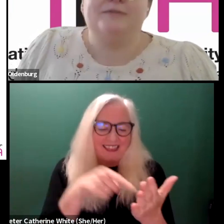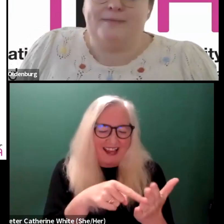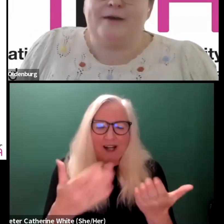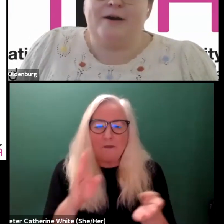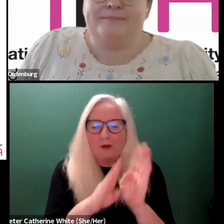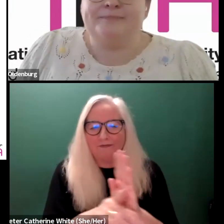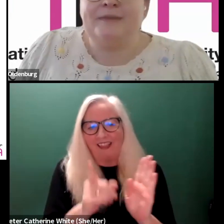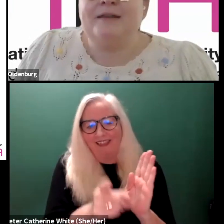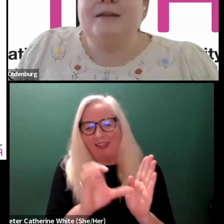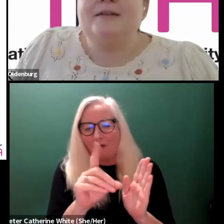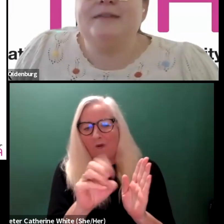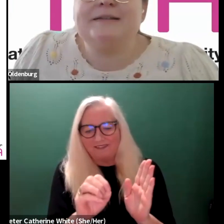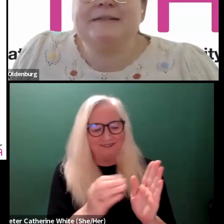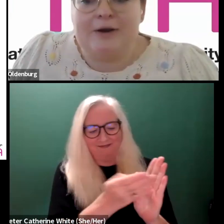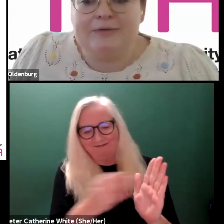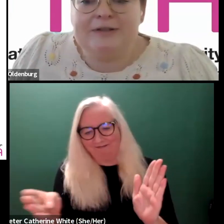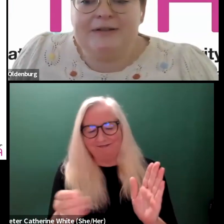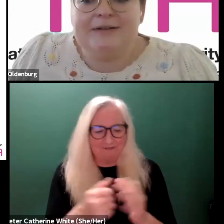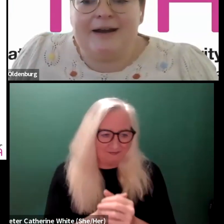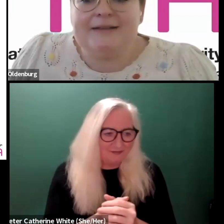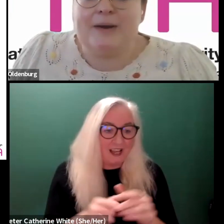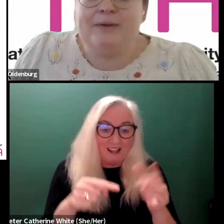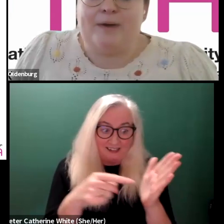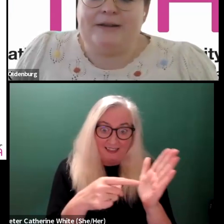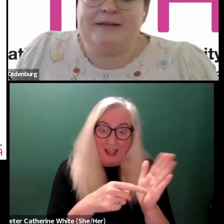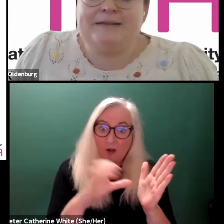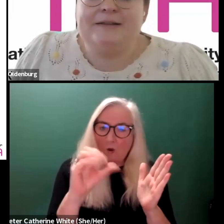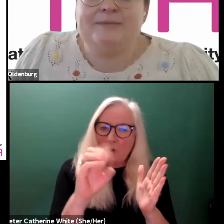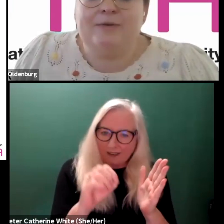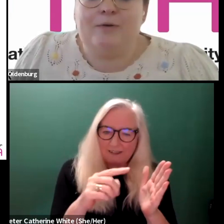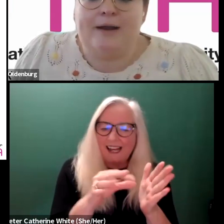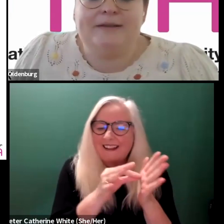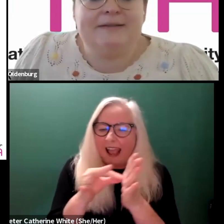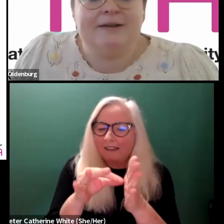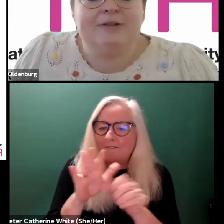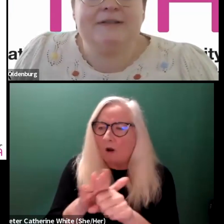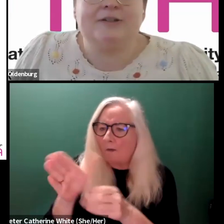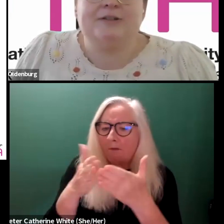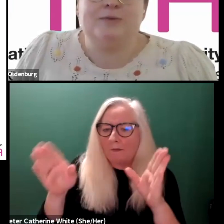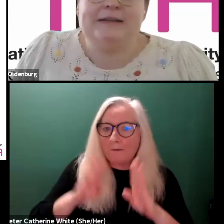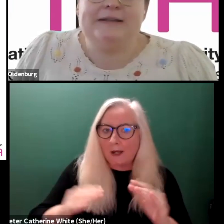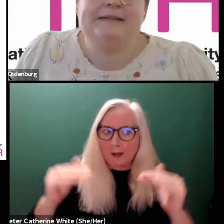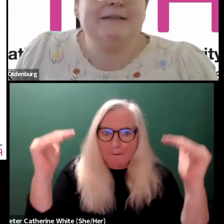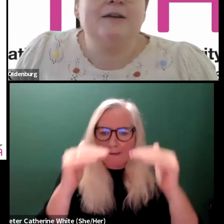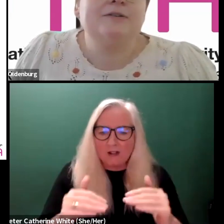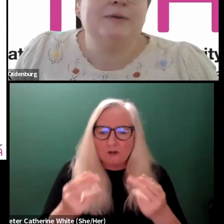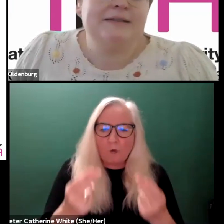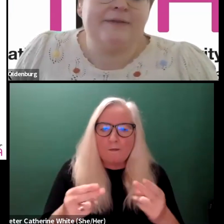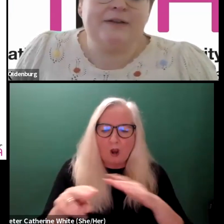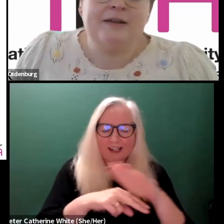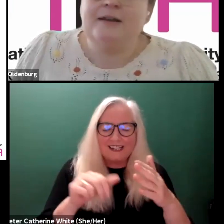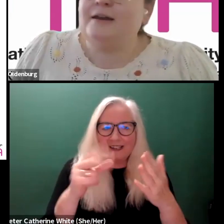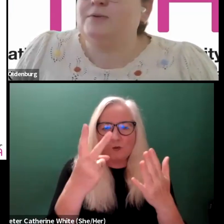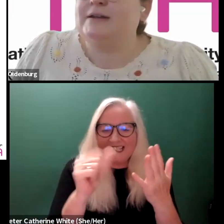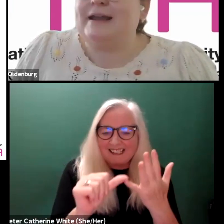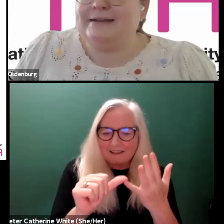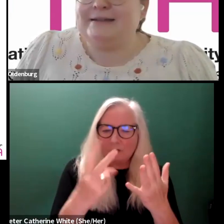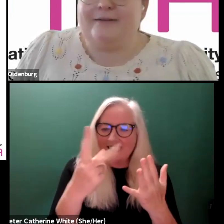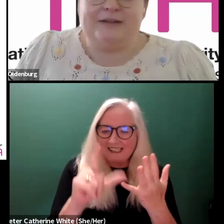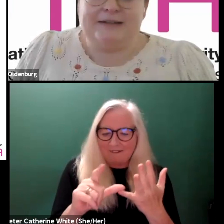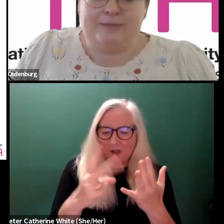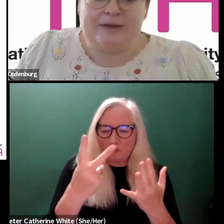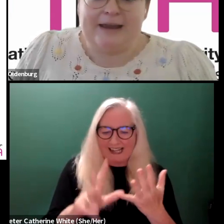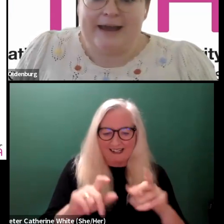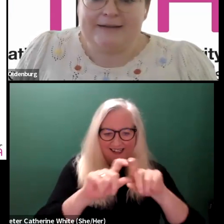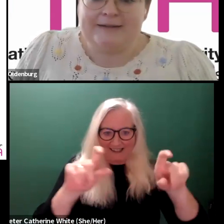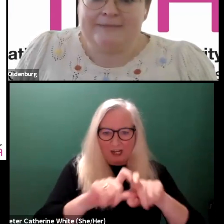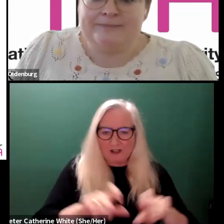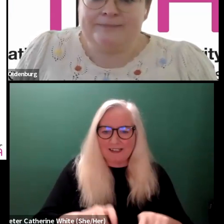This code guides public bodies to meet requirements under section 2627, and 28 of the disability act.